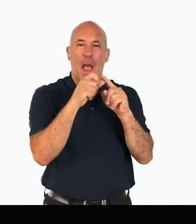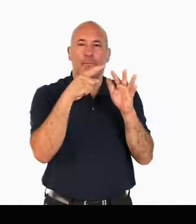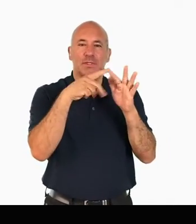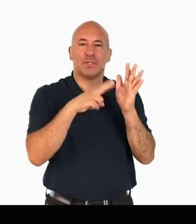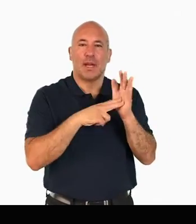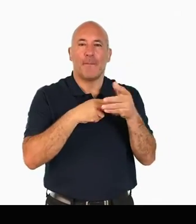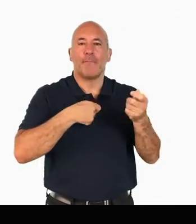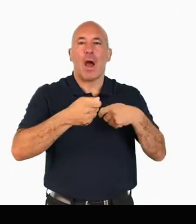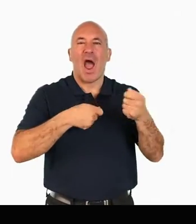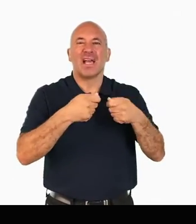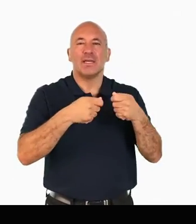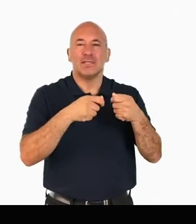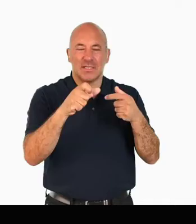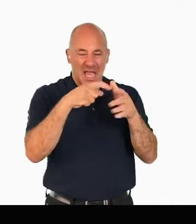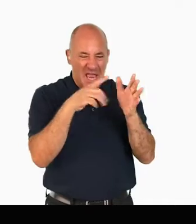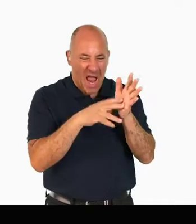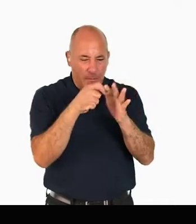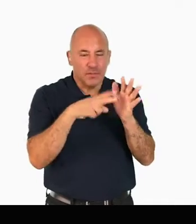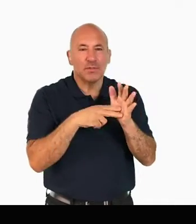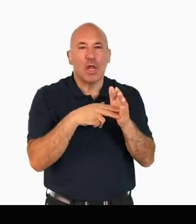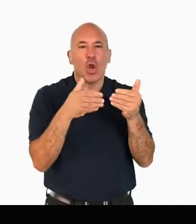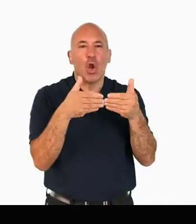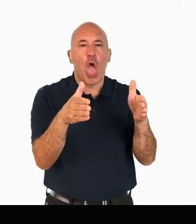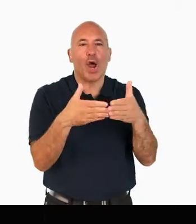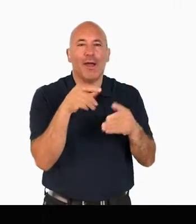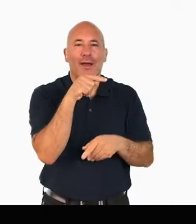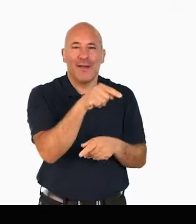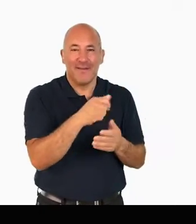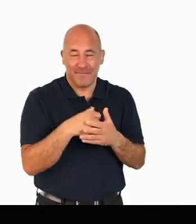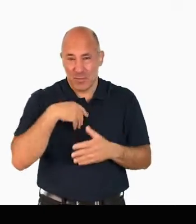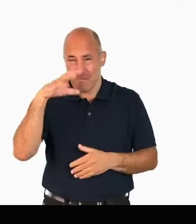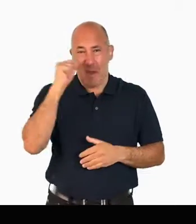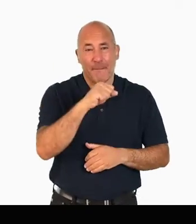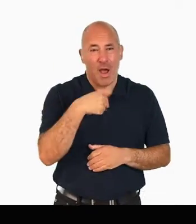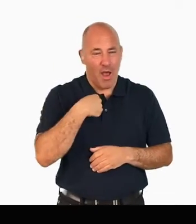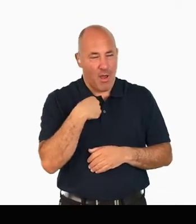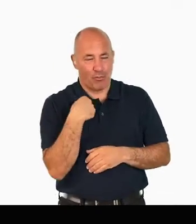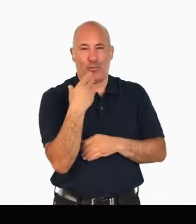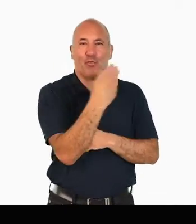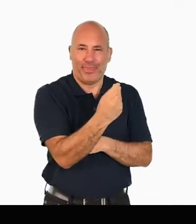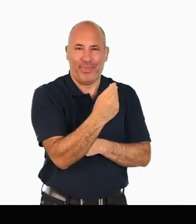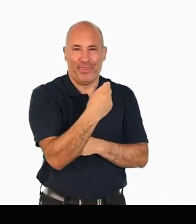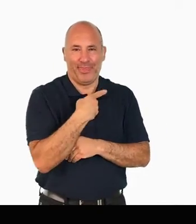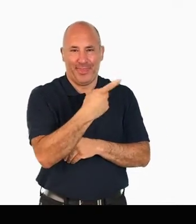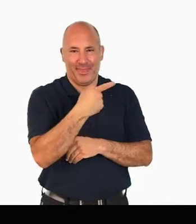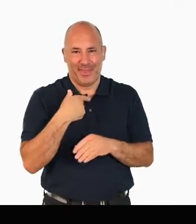near Camden Market, Camden Lock. And I remember, he used to take me - when I was probably about